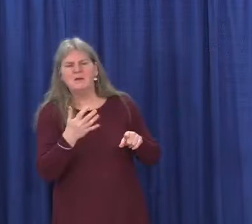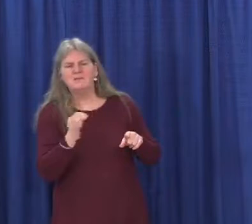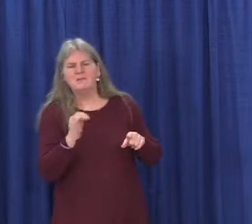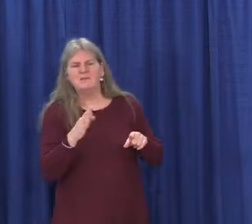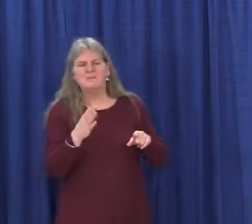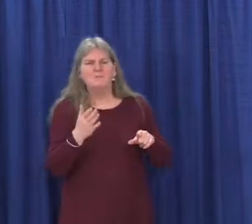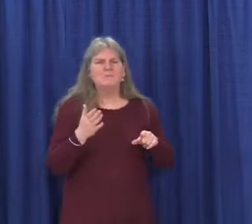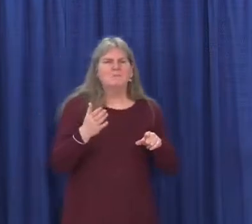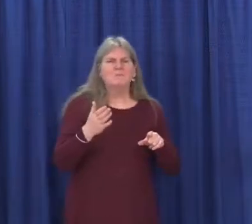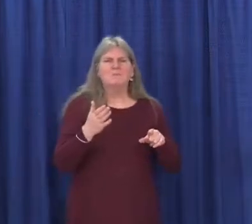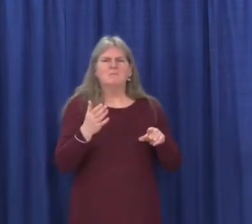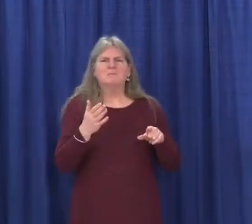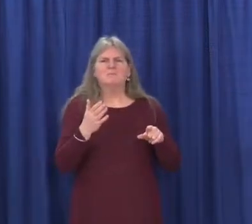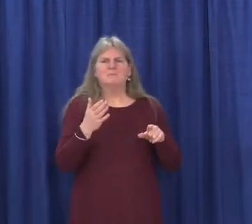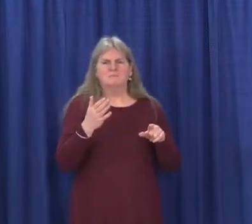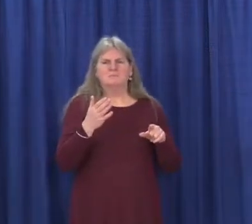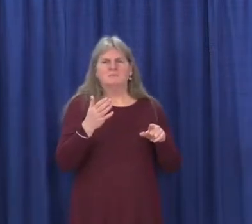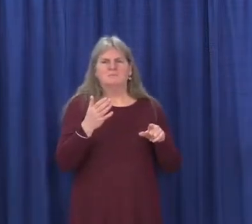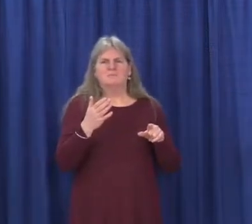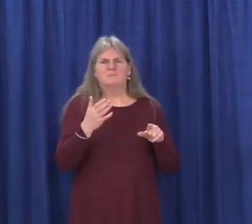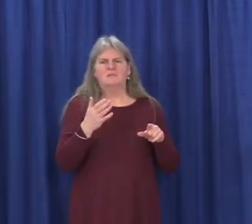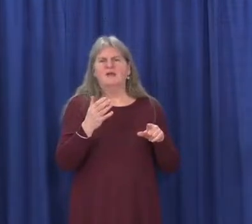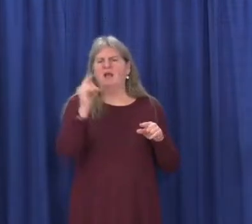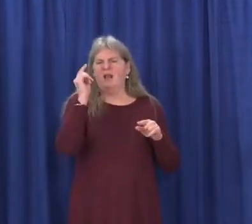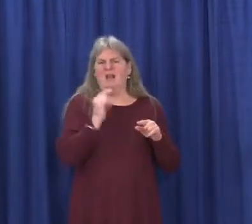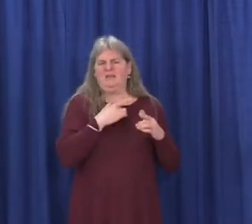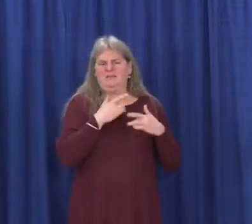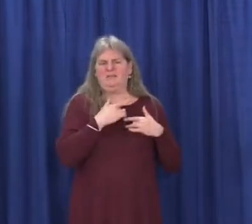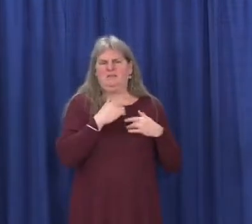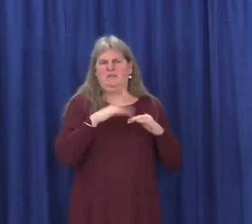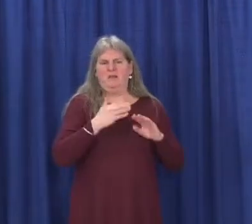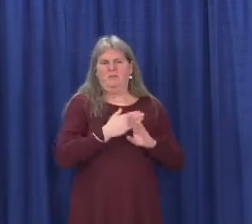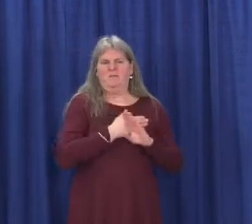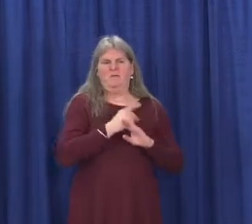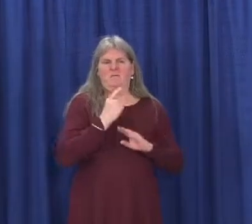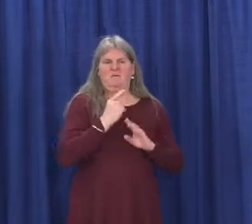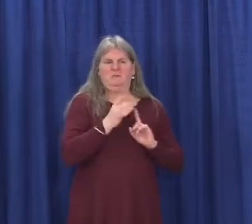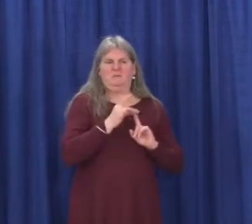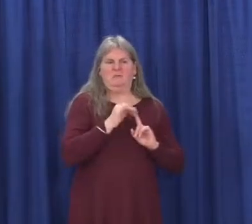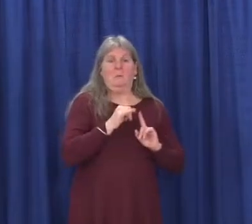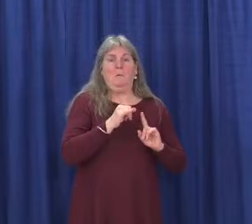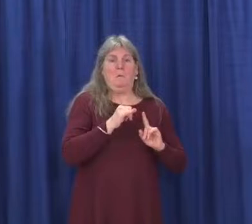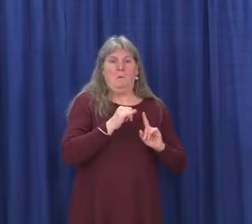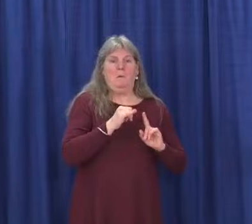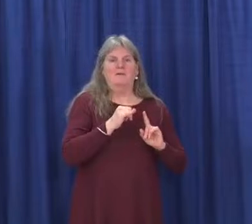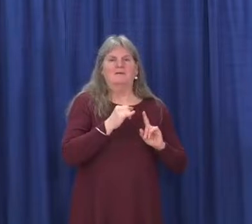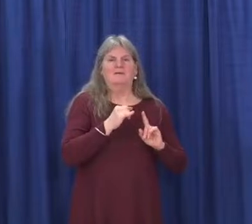this is not as concerning as it was when we had our first-- our first client in November.